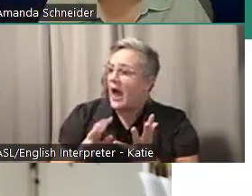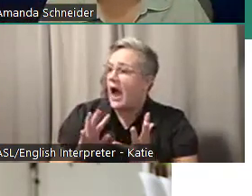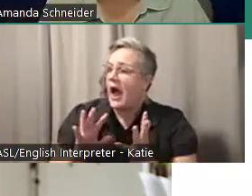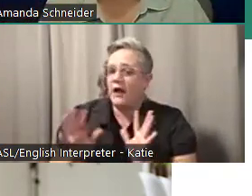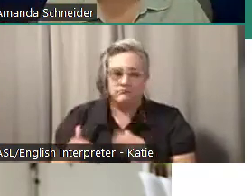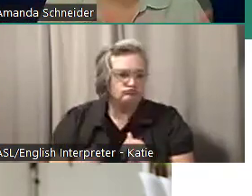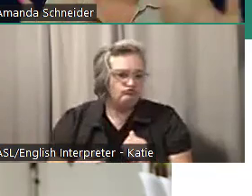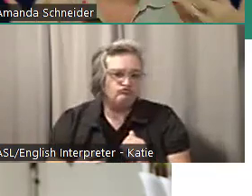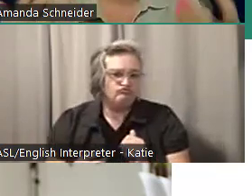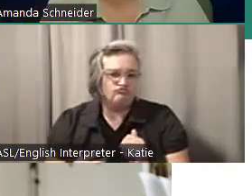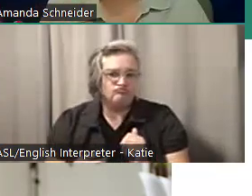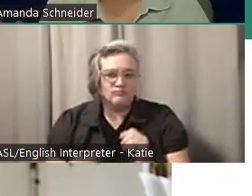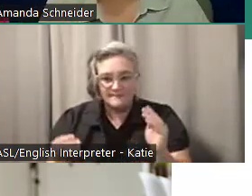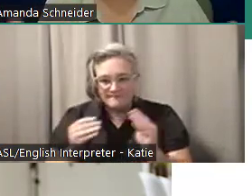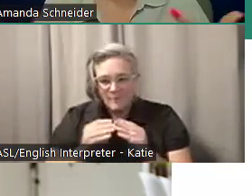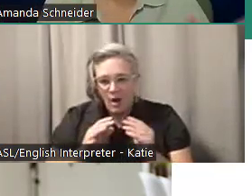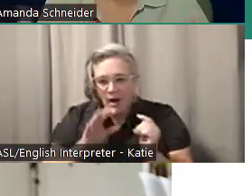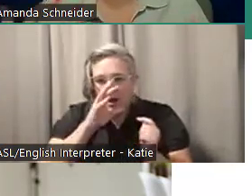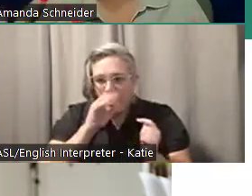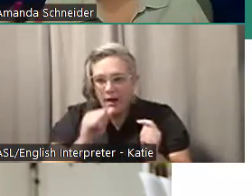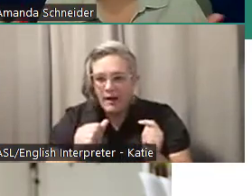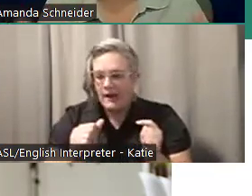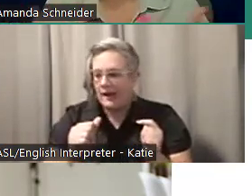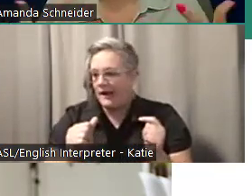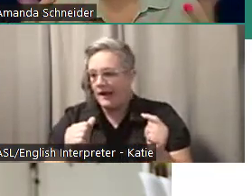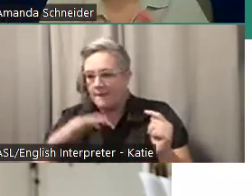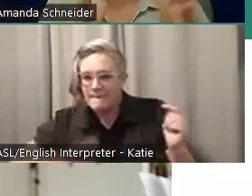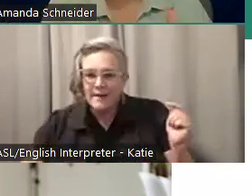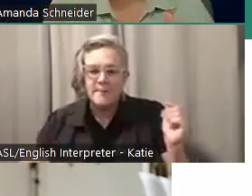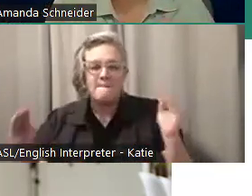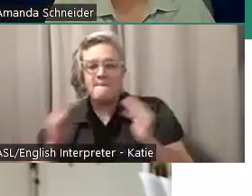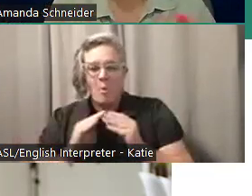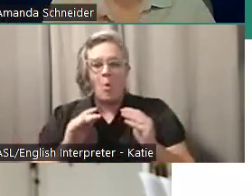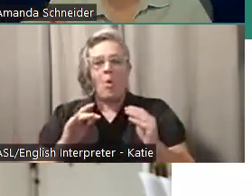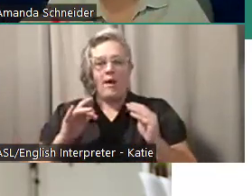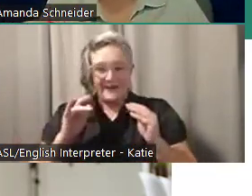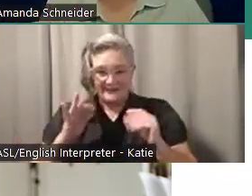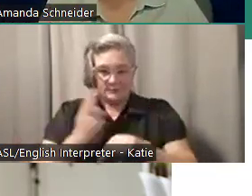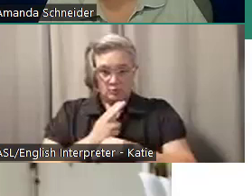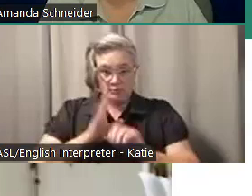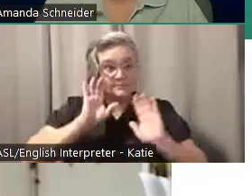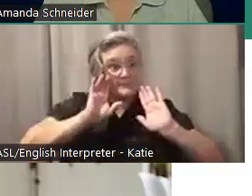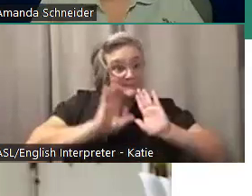It's so much more engaging and enriching if you're able to just use those pictures or use the story